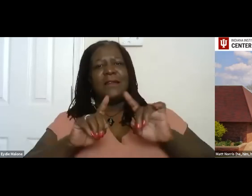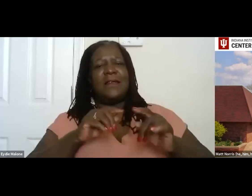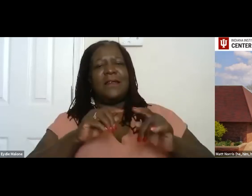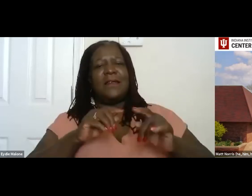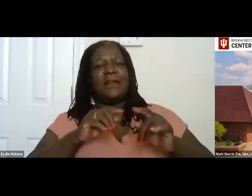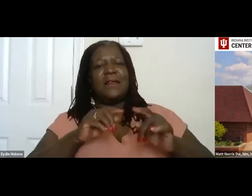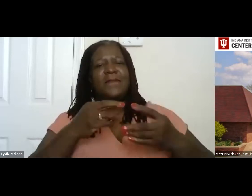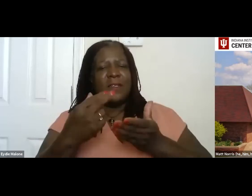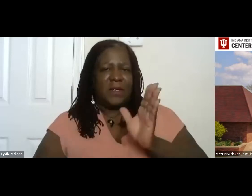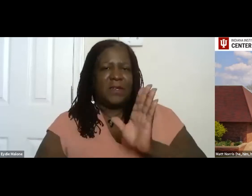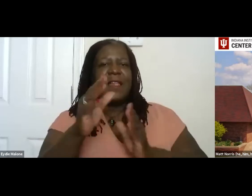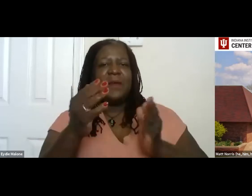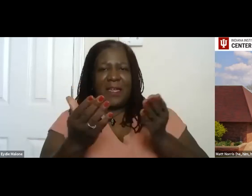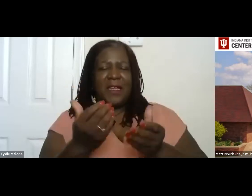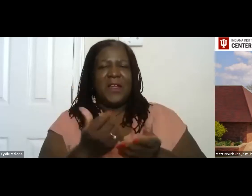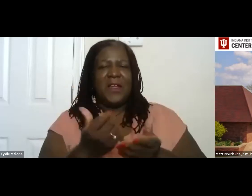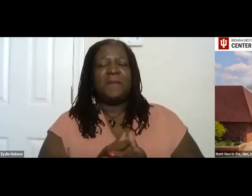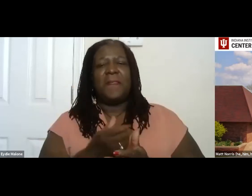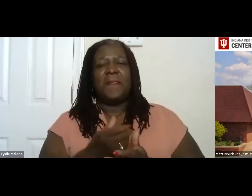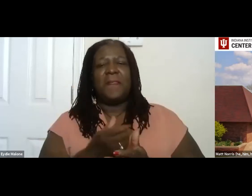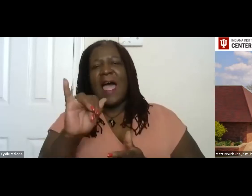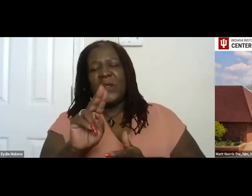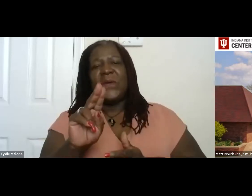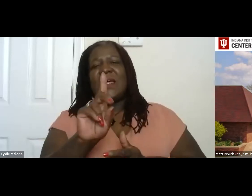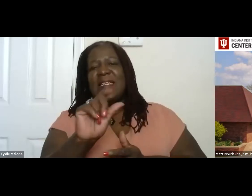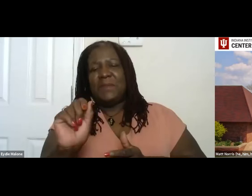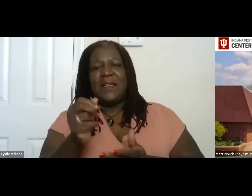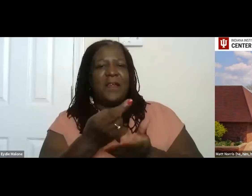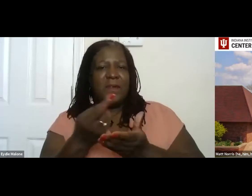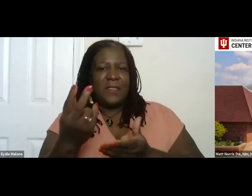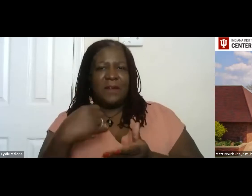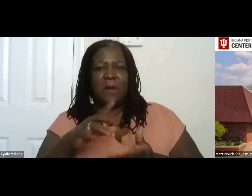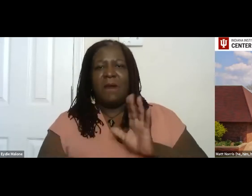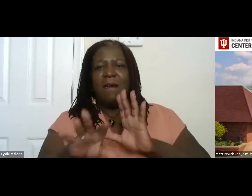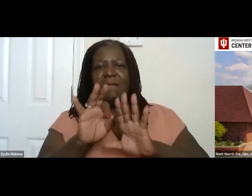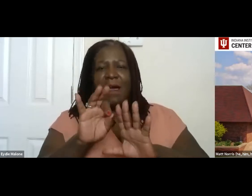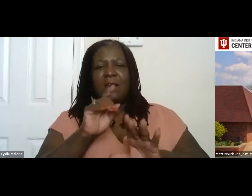Institute on Disability, and resources that we find would be very helpful